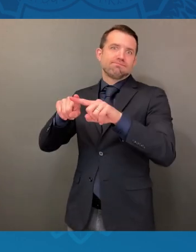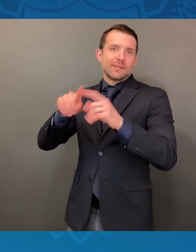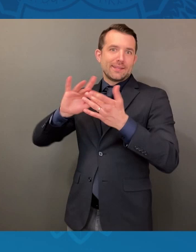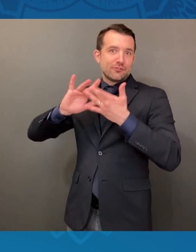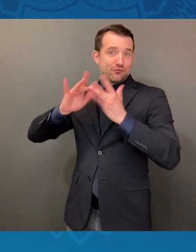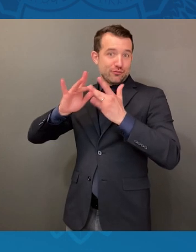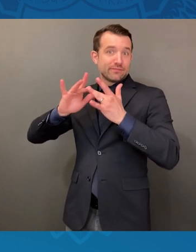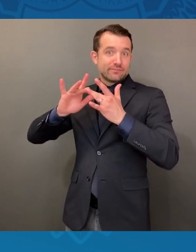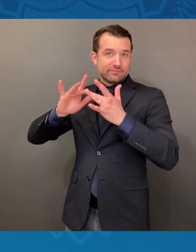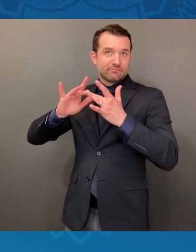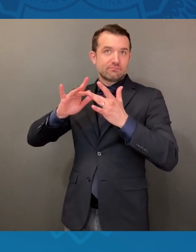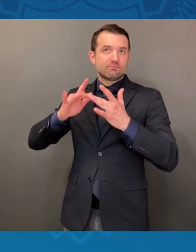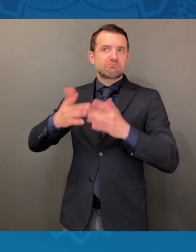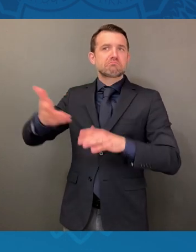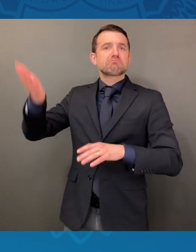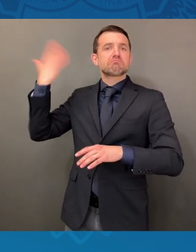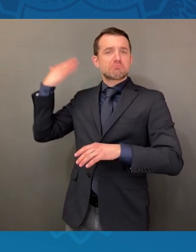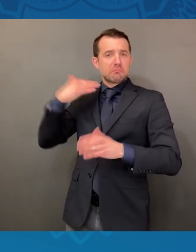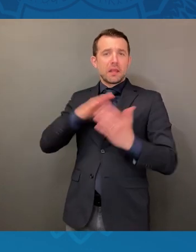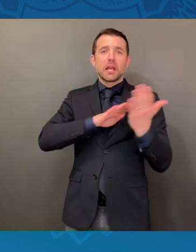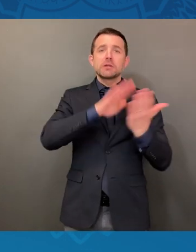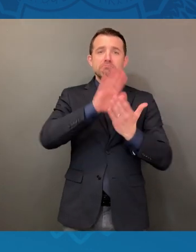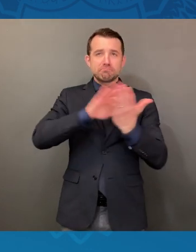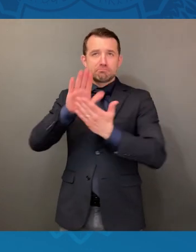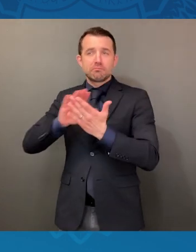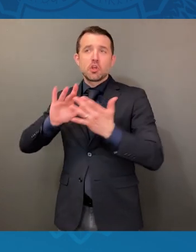Business owners used the internet to sell their goods.